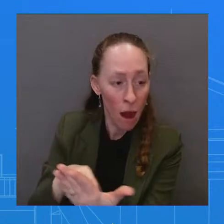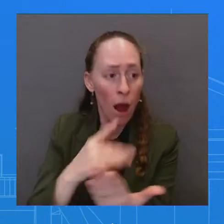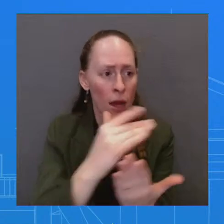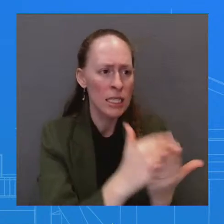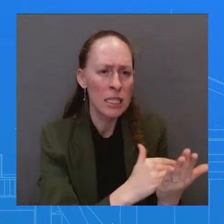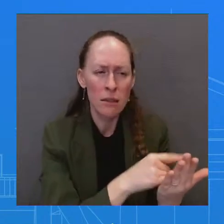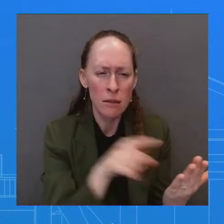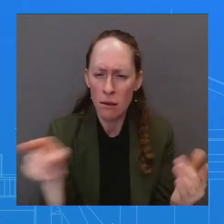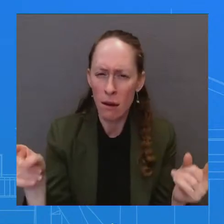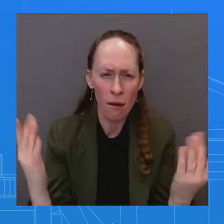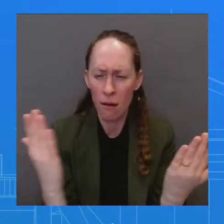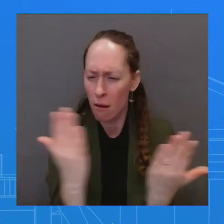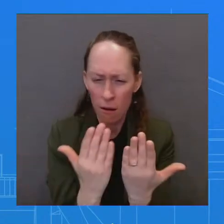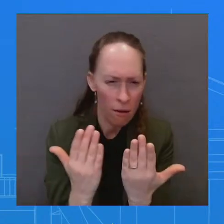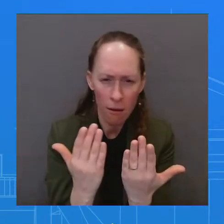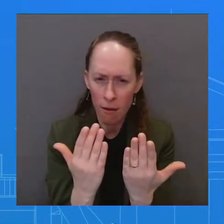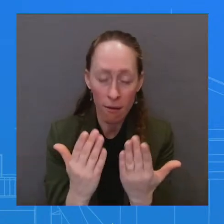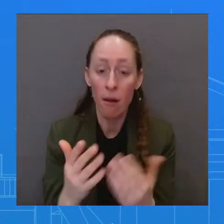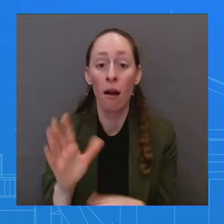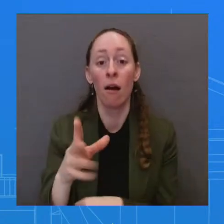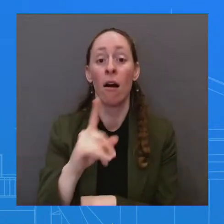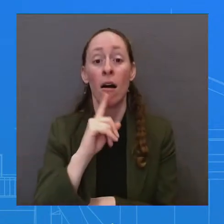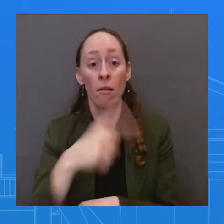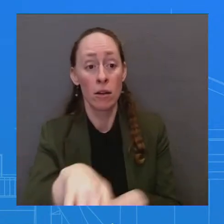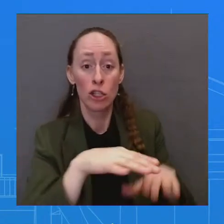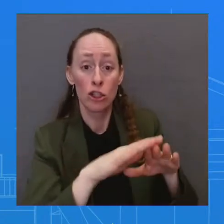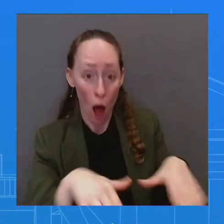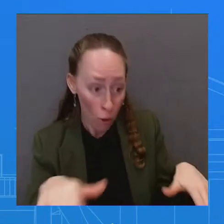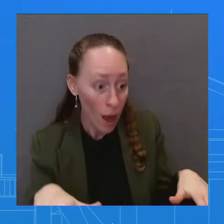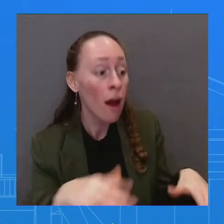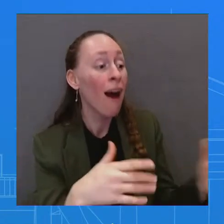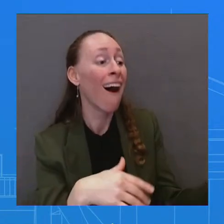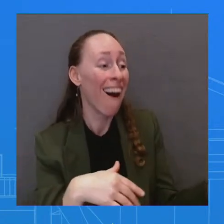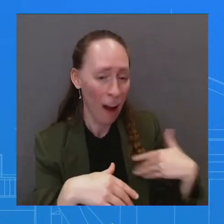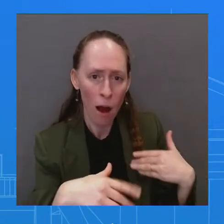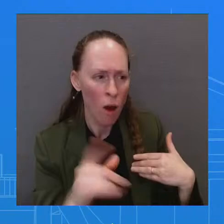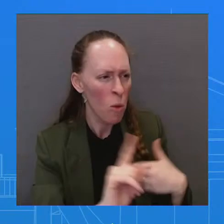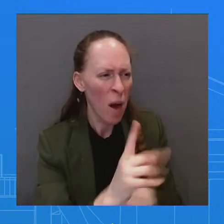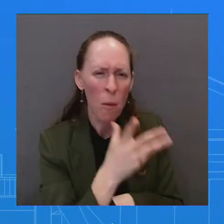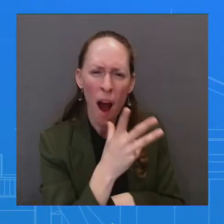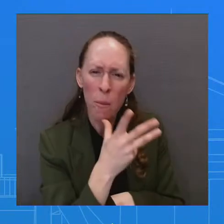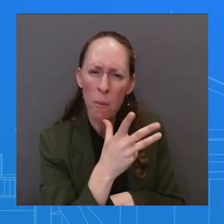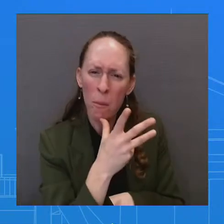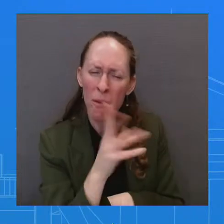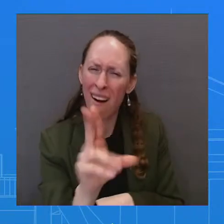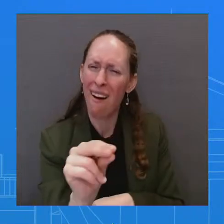So, it really had to do with the "who." The Press: And very quickly, the newly elected leader of Argentina